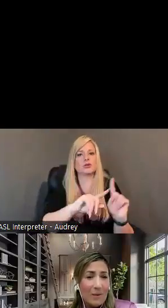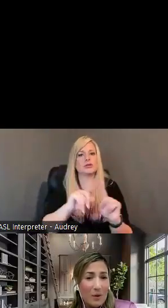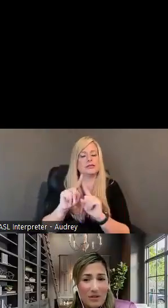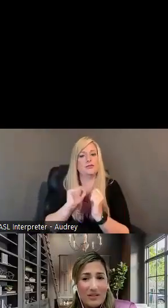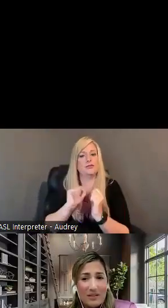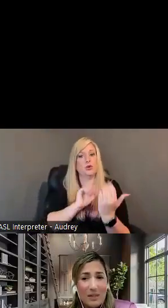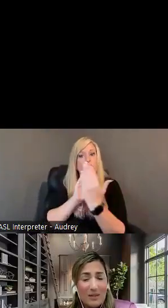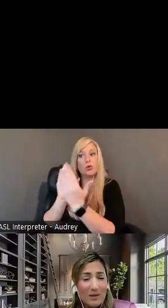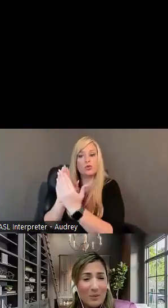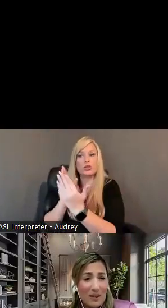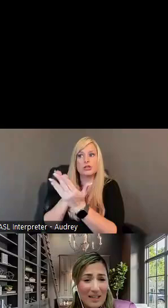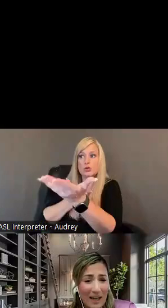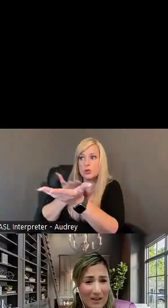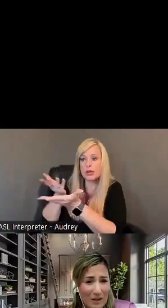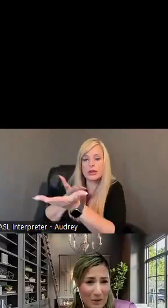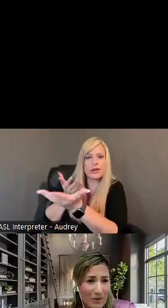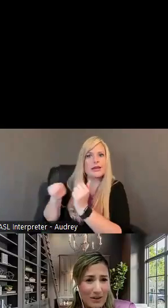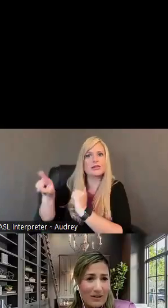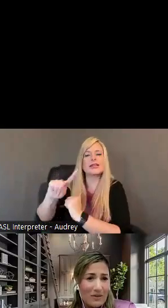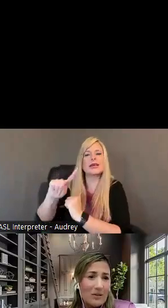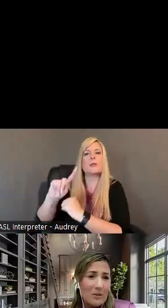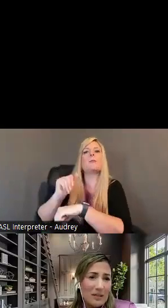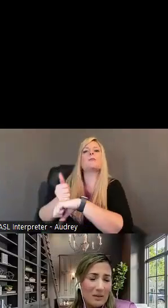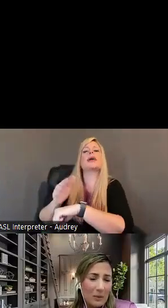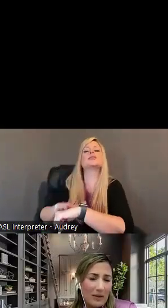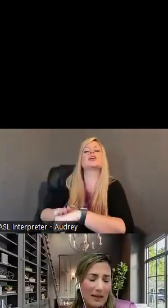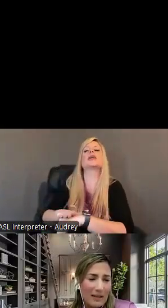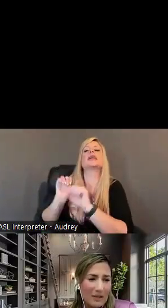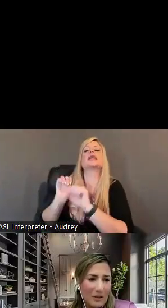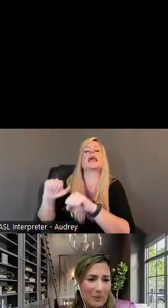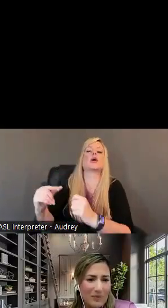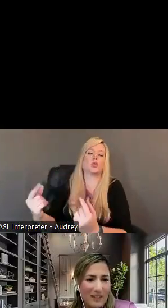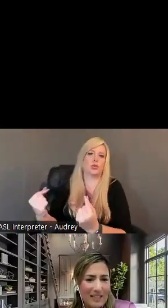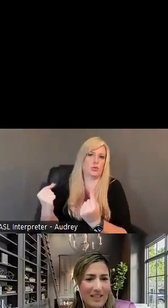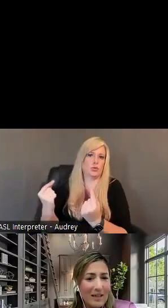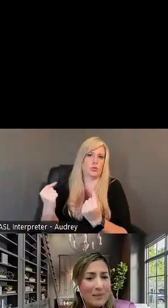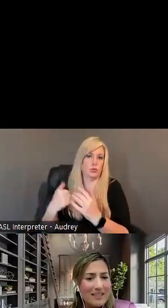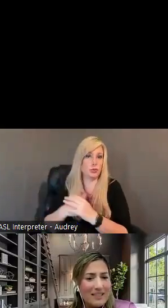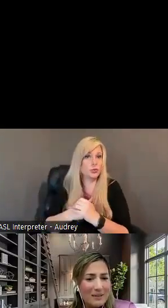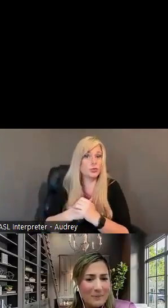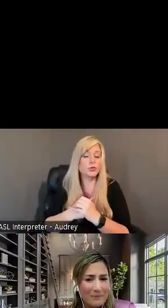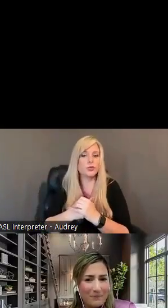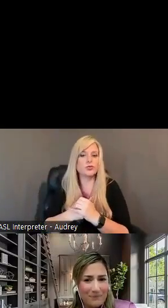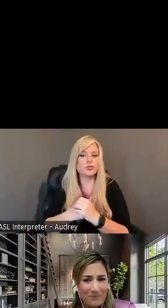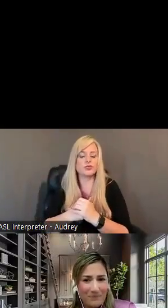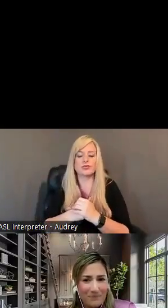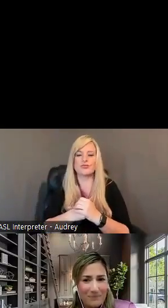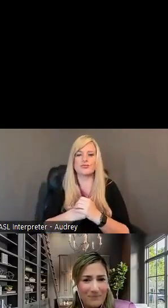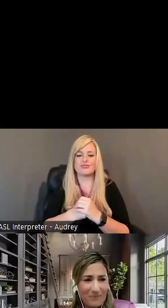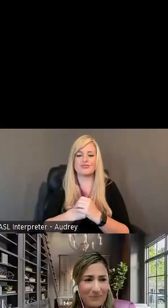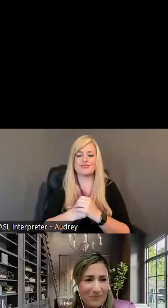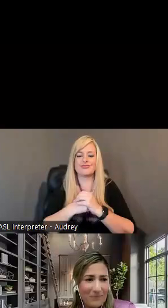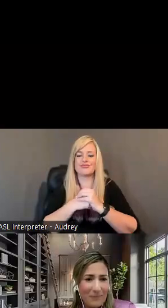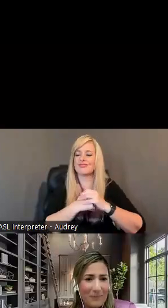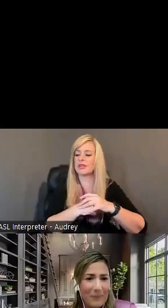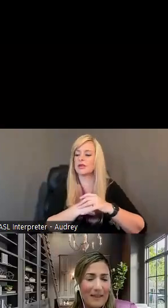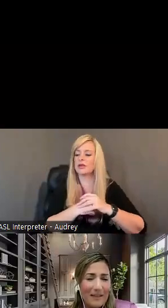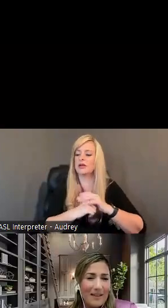persons based on what they can do or young adults based on what they can do. Next slide, please.